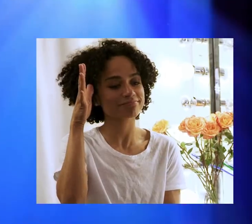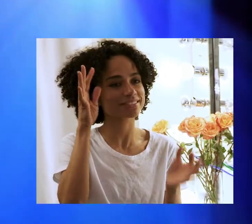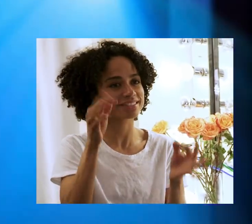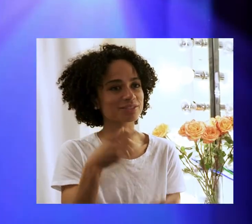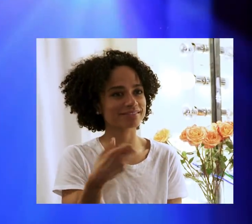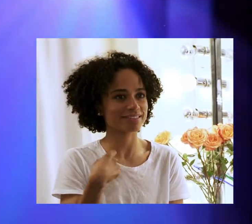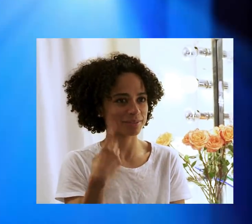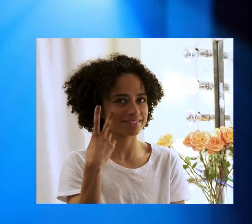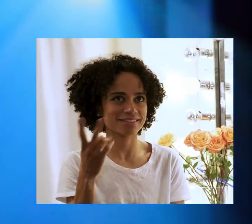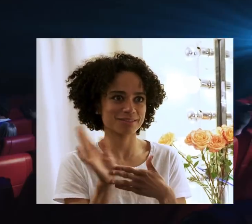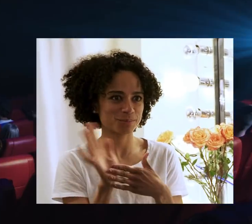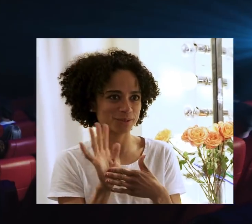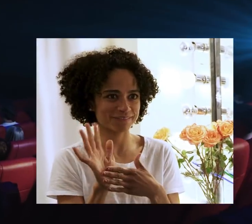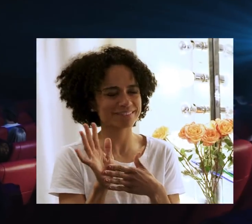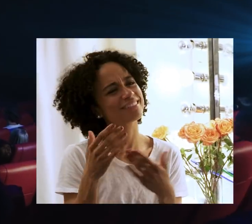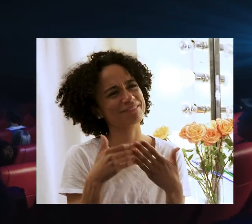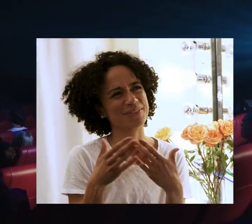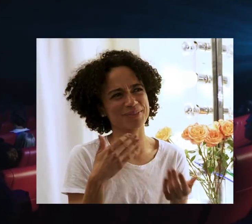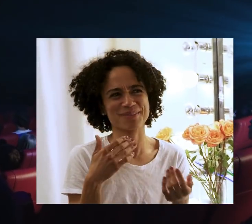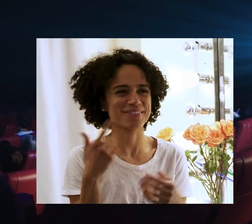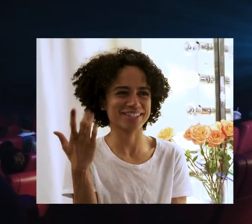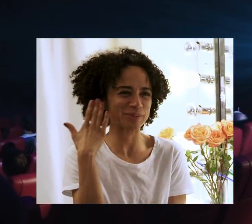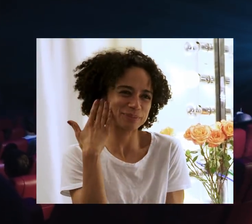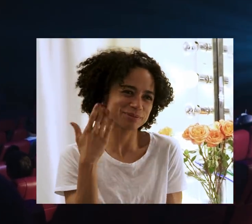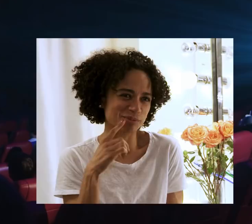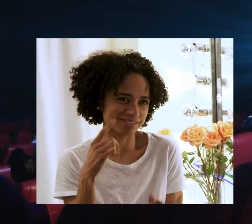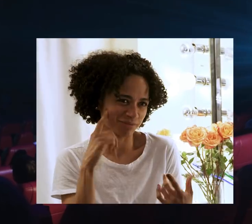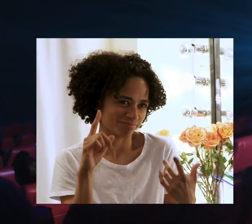to take me to see the movie even though they knew it was for adults.